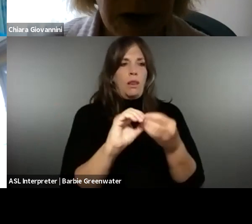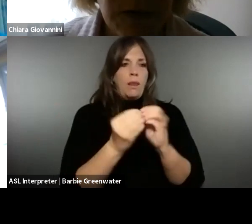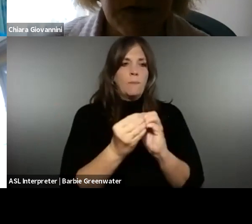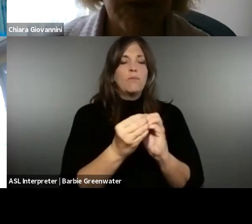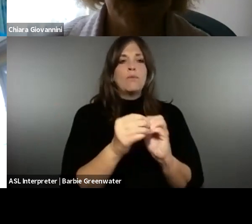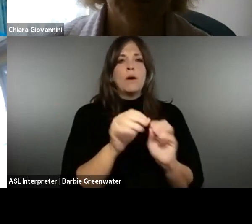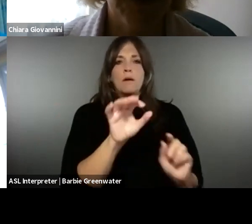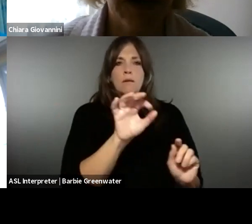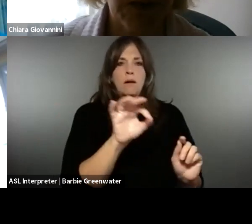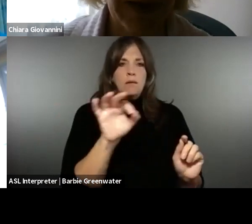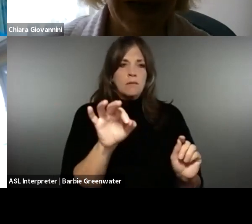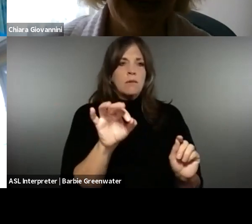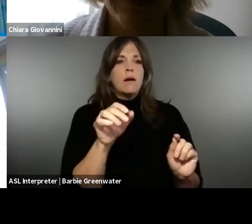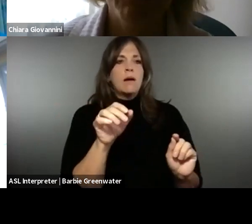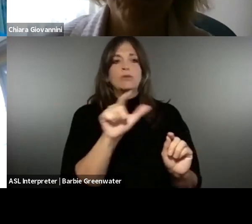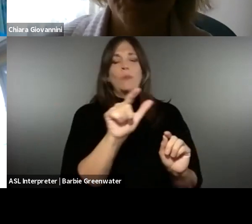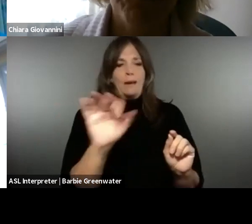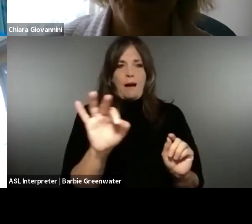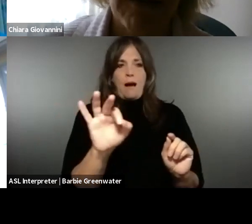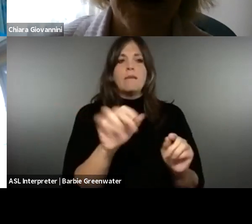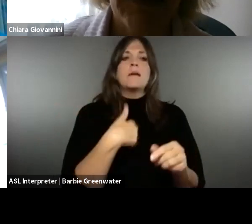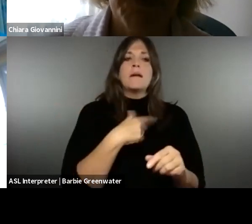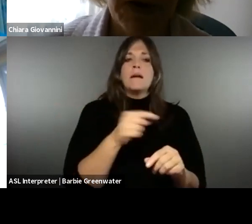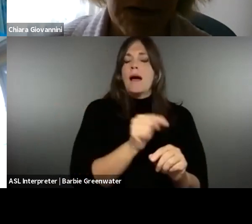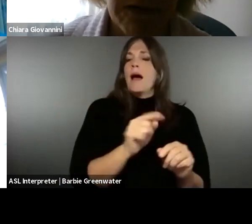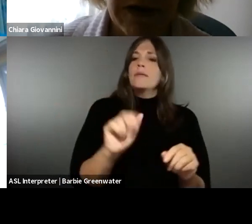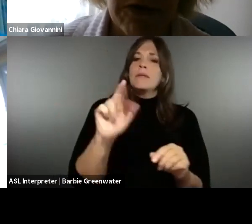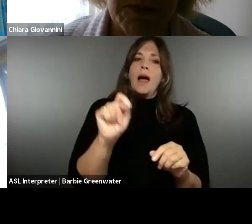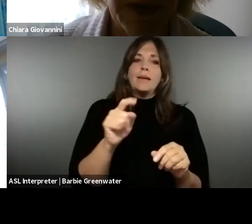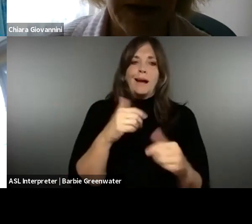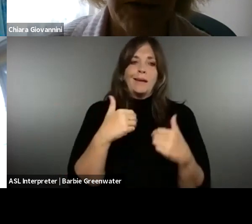system, the accessibility Act enforces in